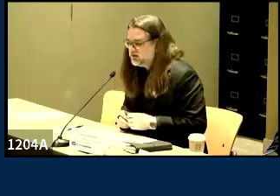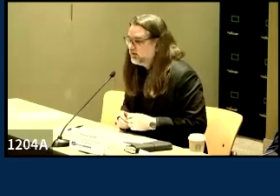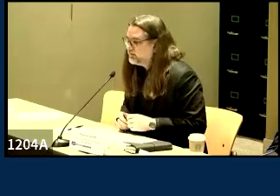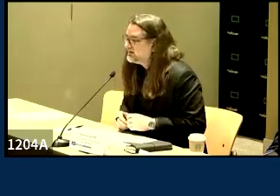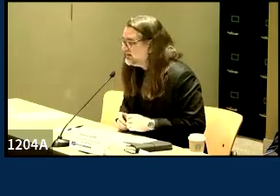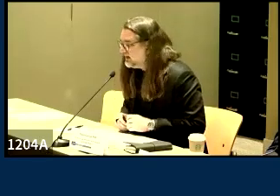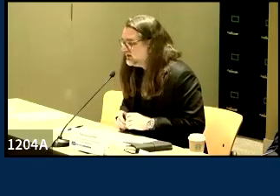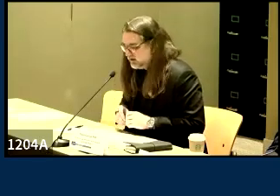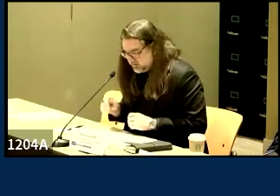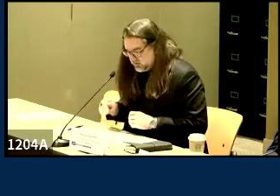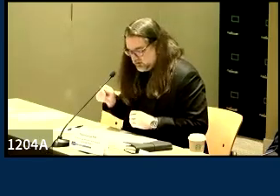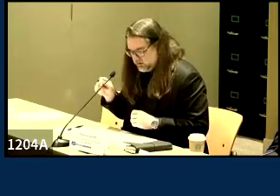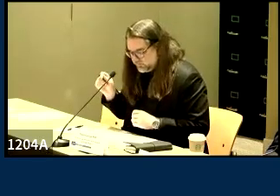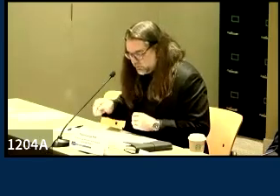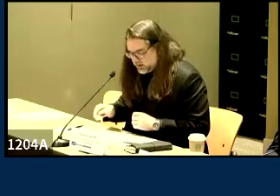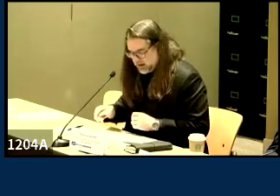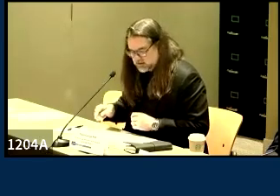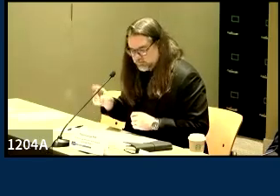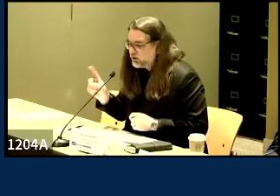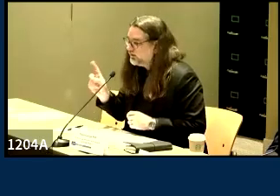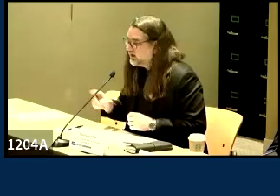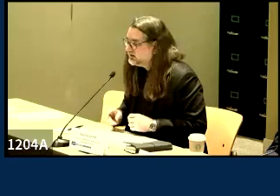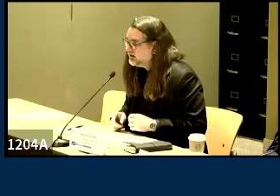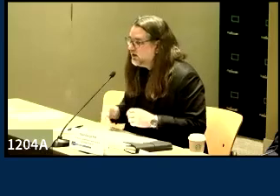to develop state level forecasts for COVID-19.